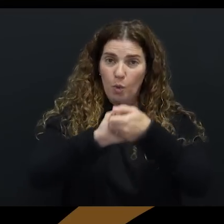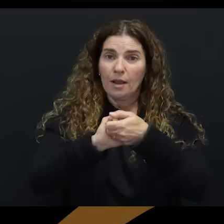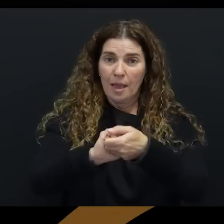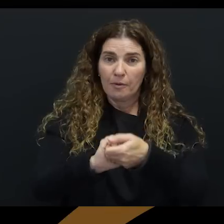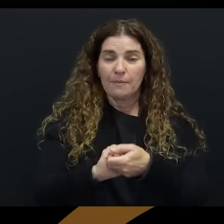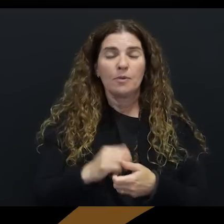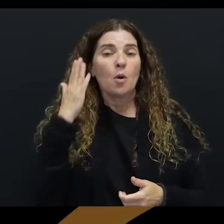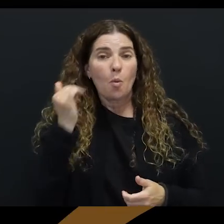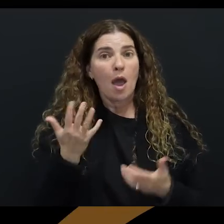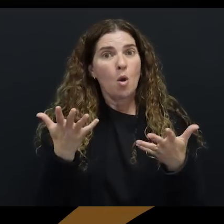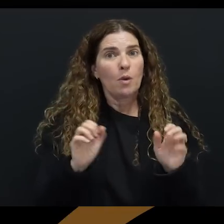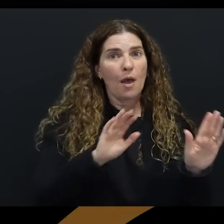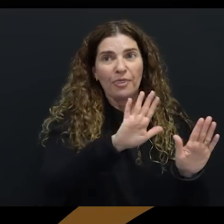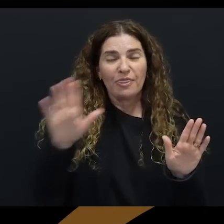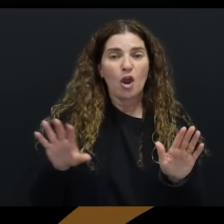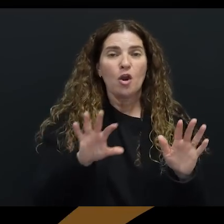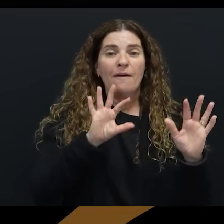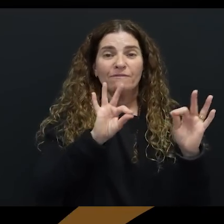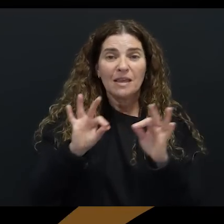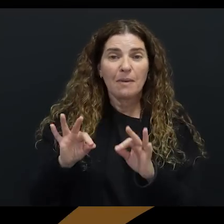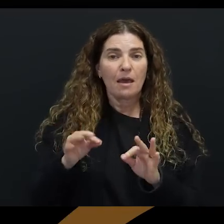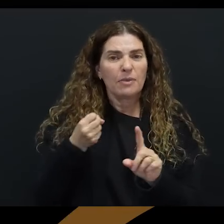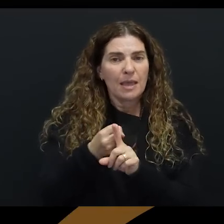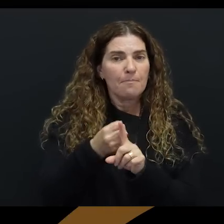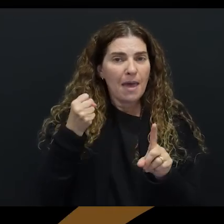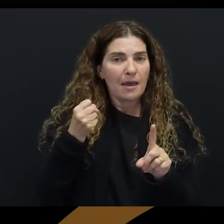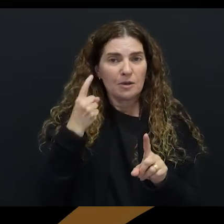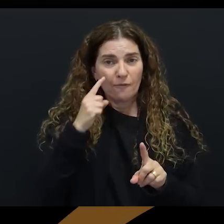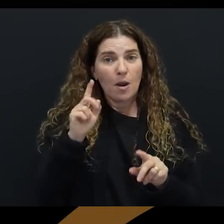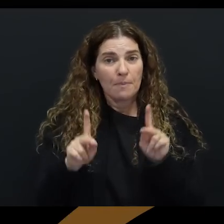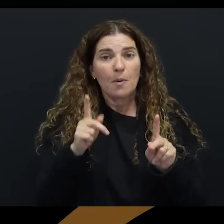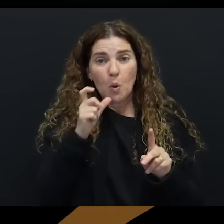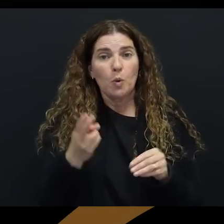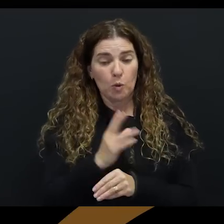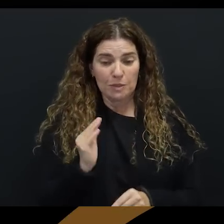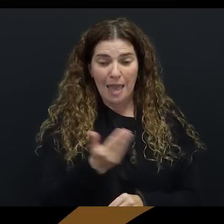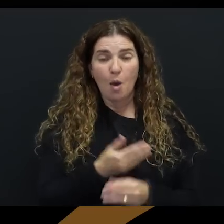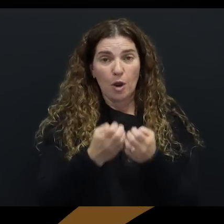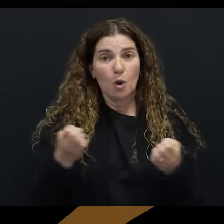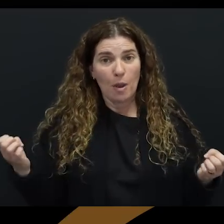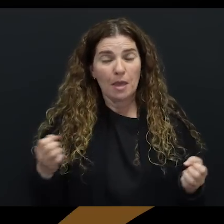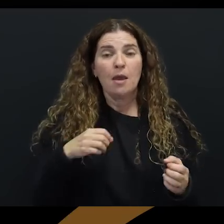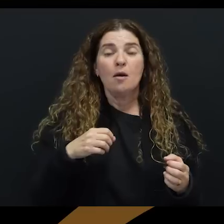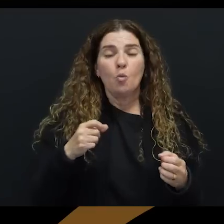our accessibility features are having in the lives of our users. Accessibility is just one in a core set of values that are deeply integrated